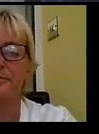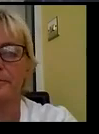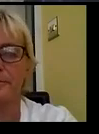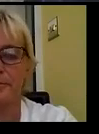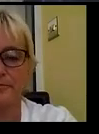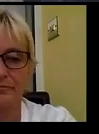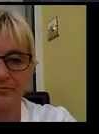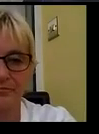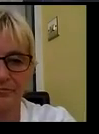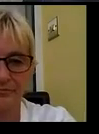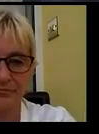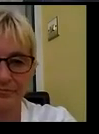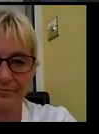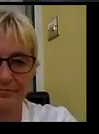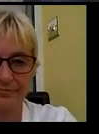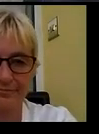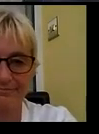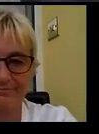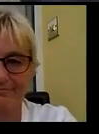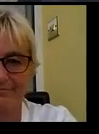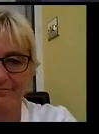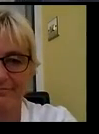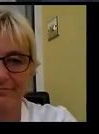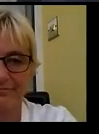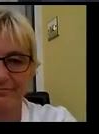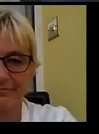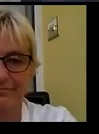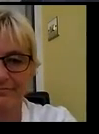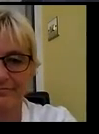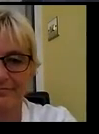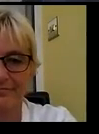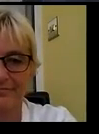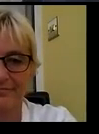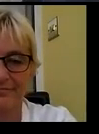questions that have been sent in so if you've got questions send them in to us